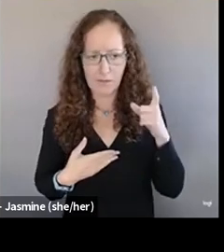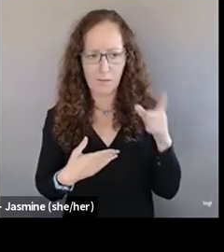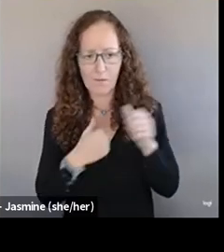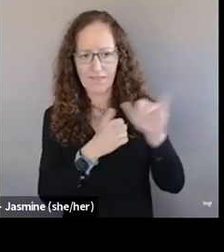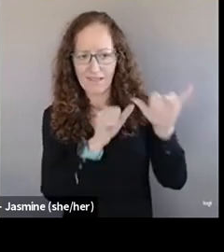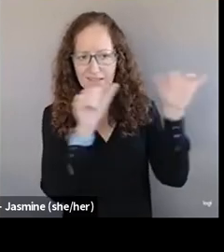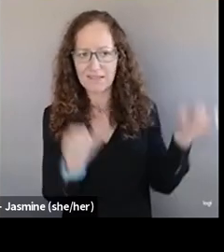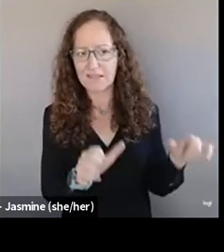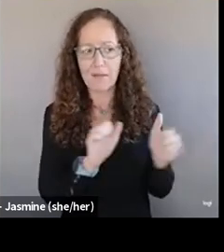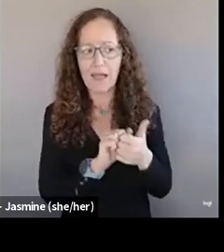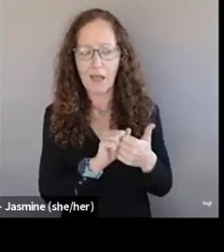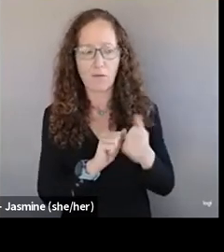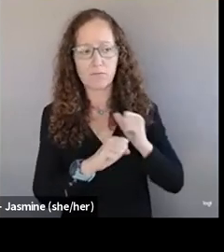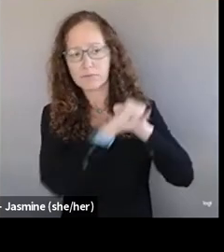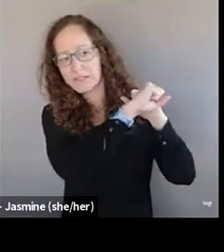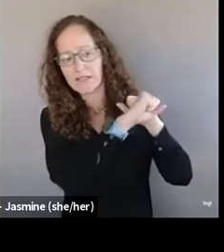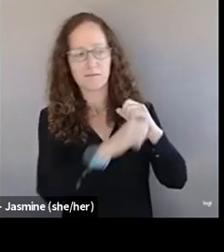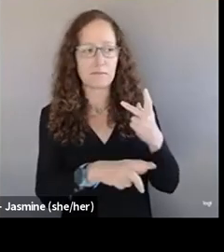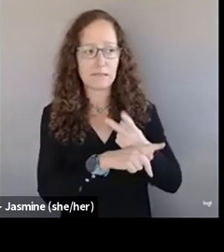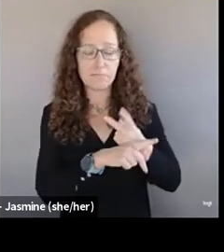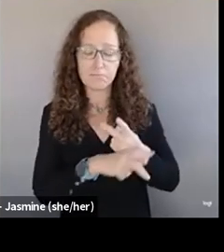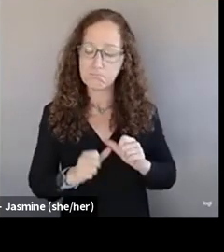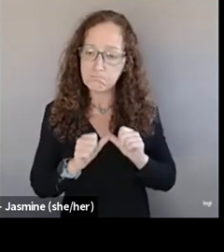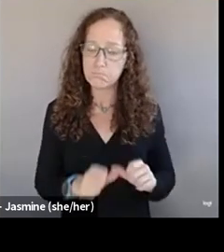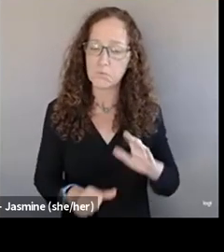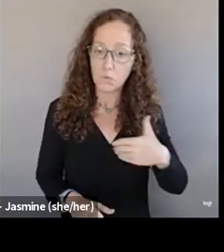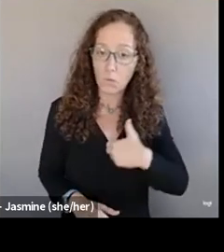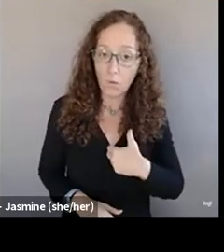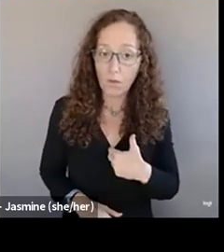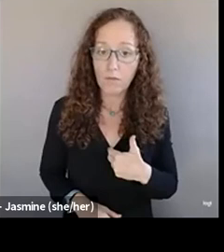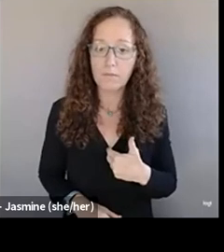person who I quoted in the book is in the space today. So part